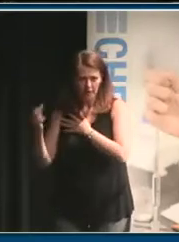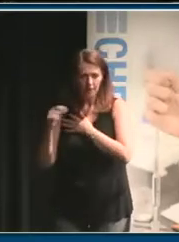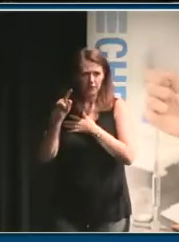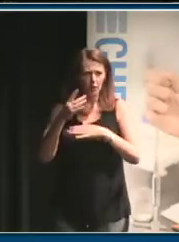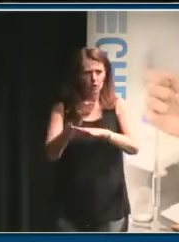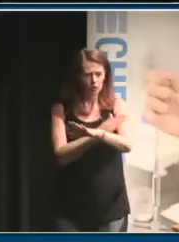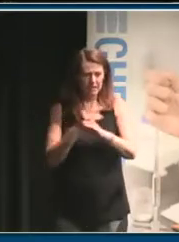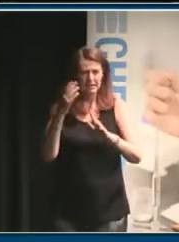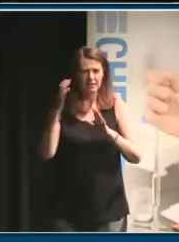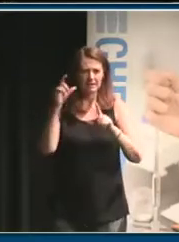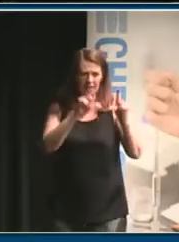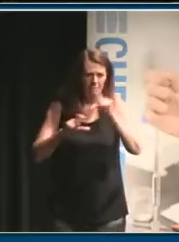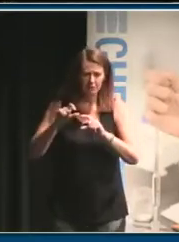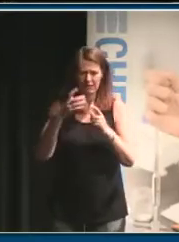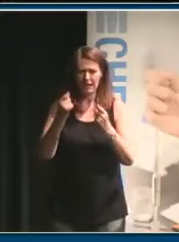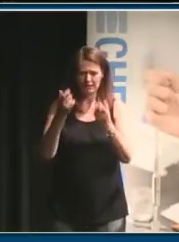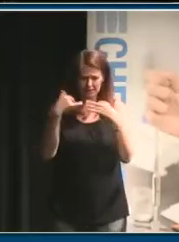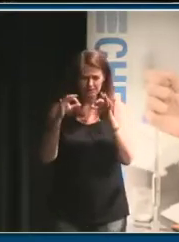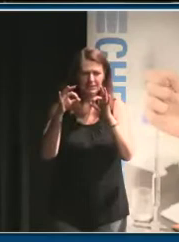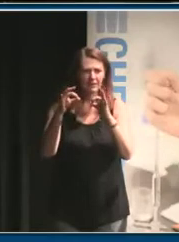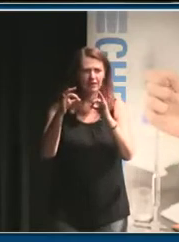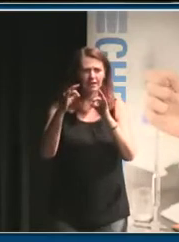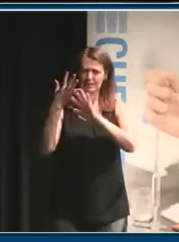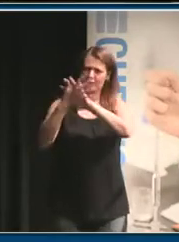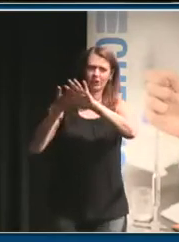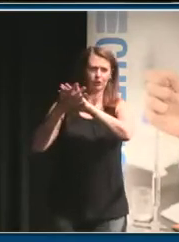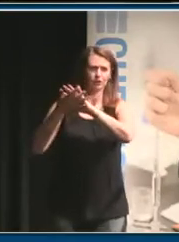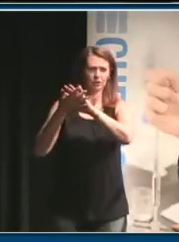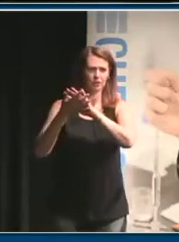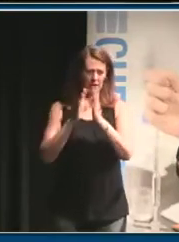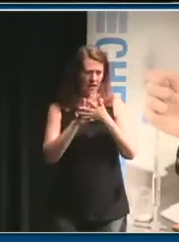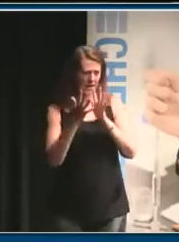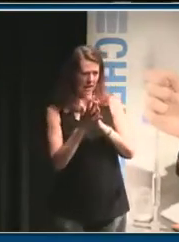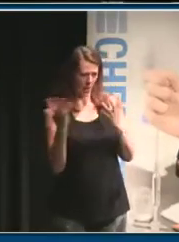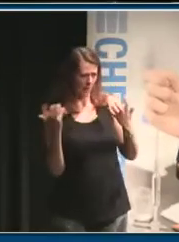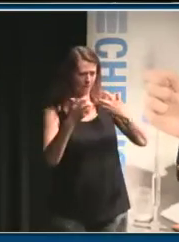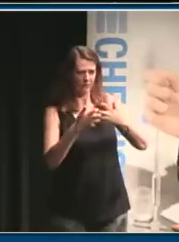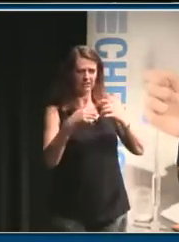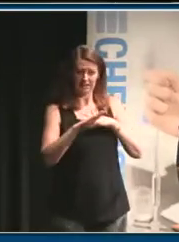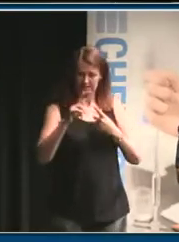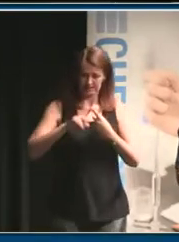has a fairly precise definition to it and how it fits is in sustainability you could talk about